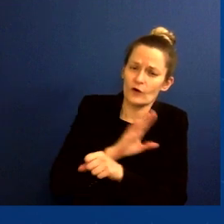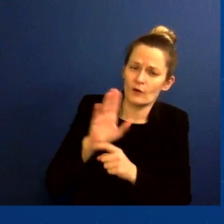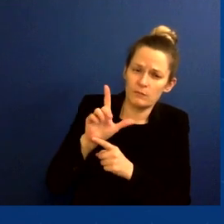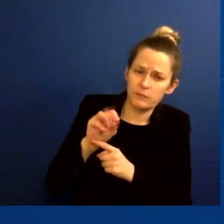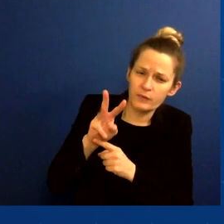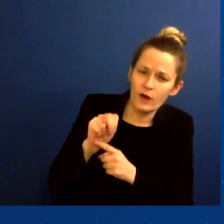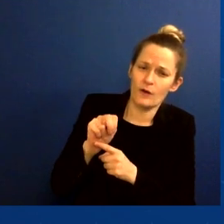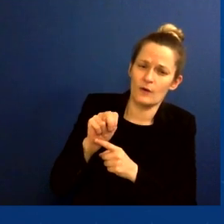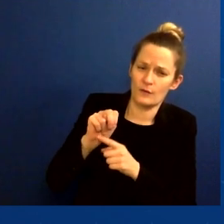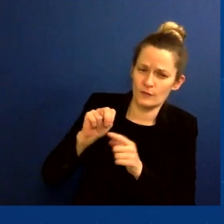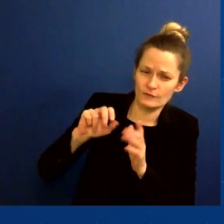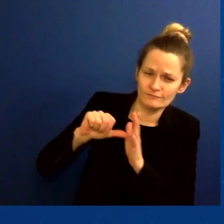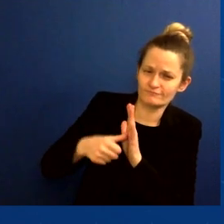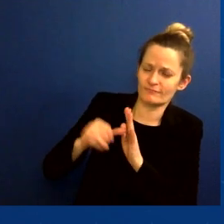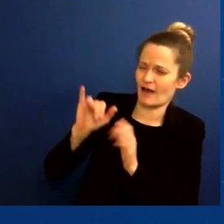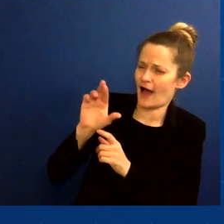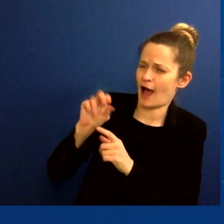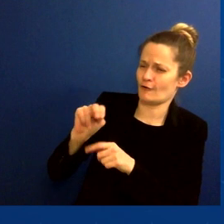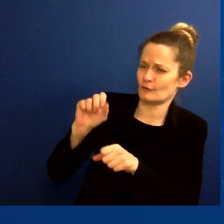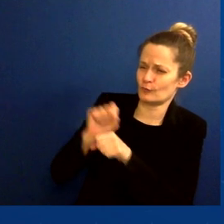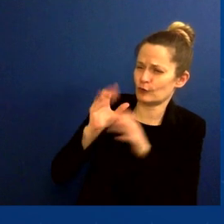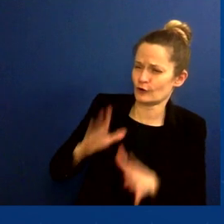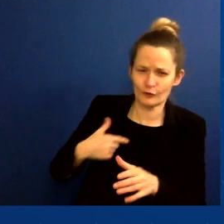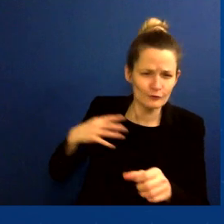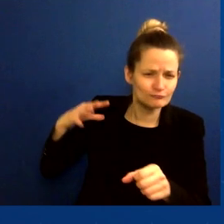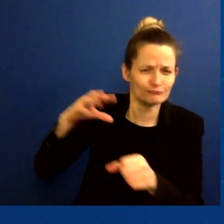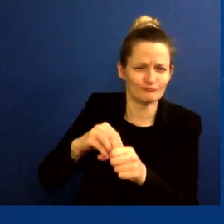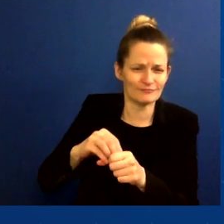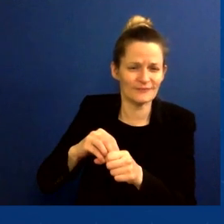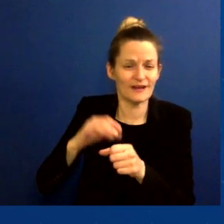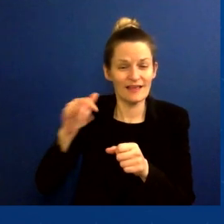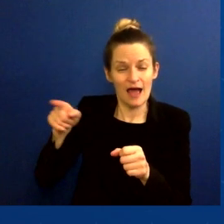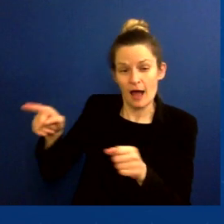Marty is already trying to get her to Boston, but that's another thing I got to warn you about.